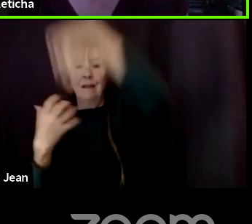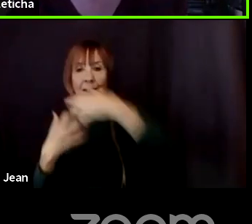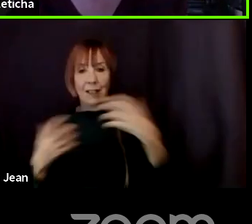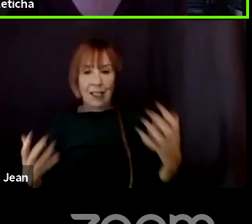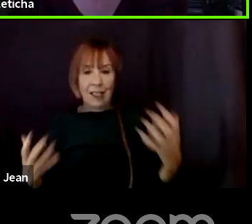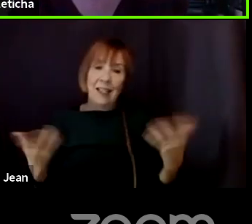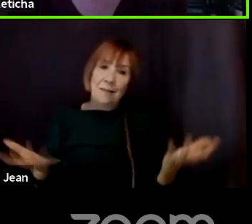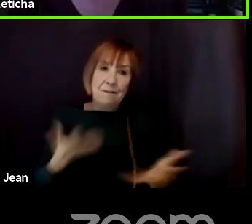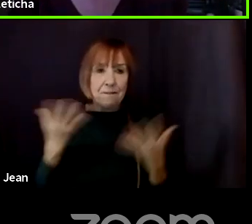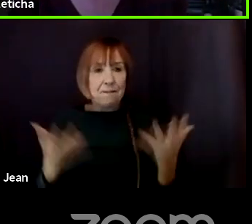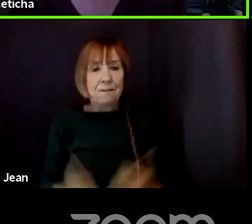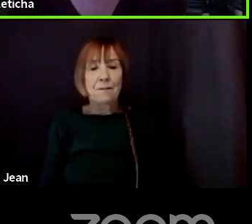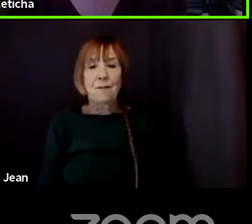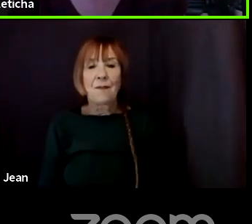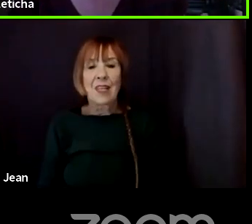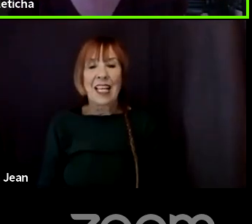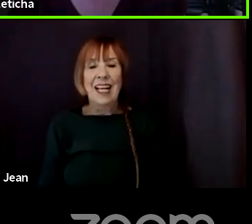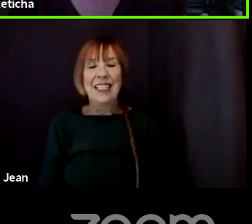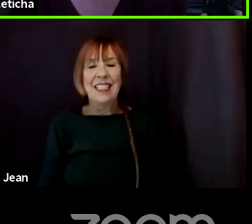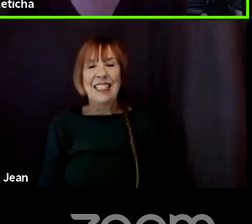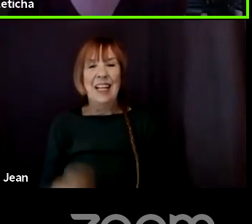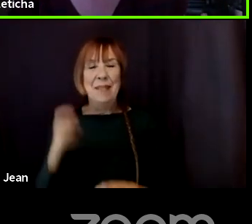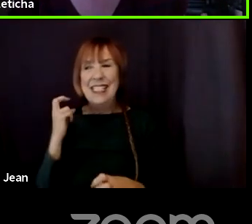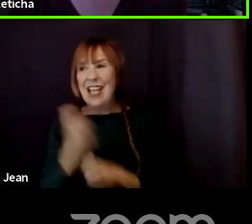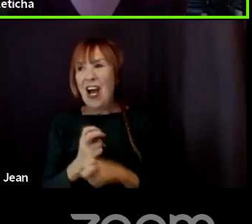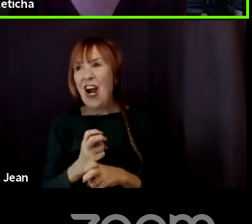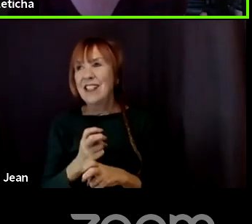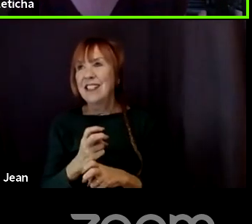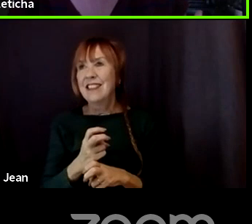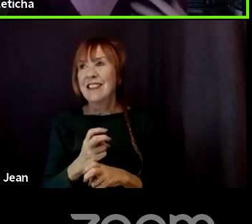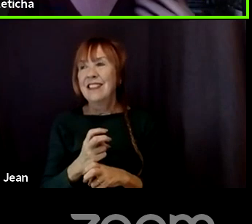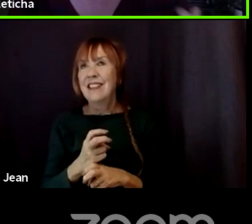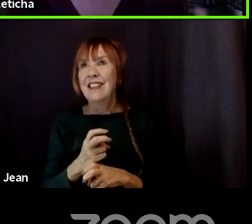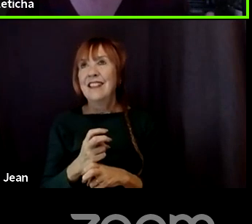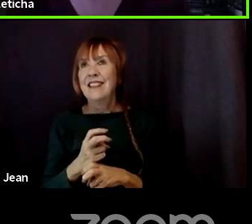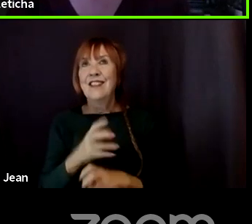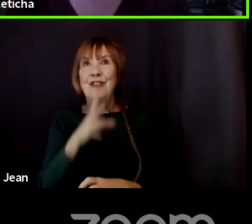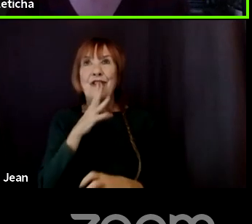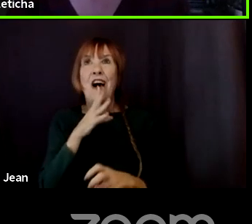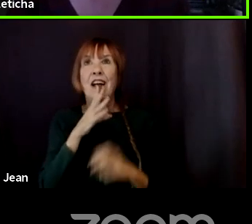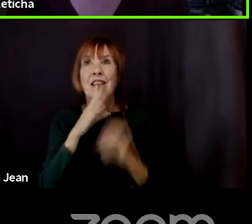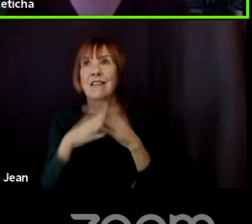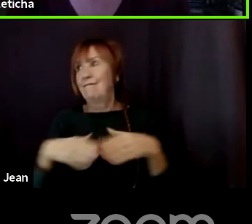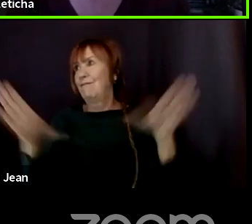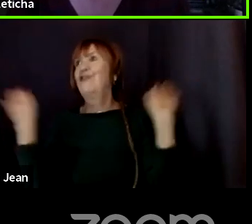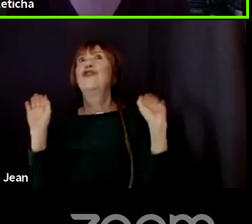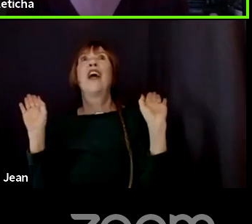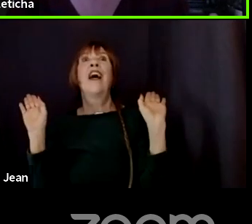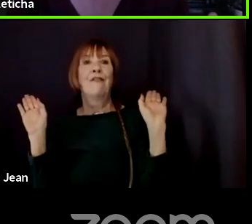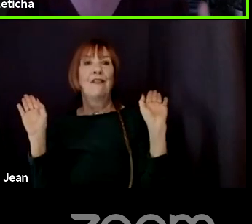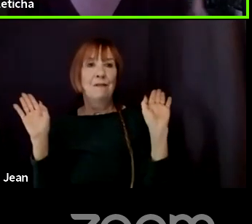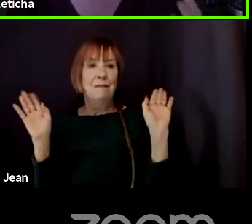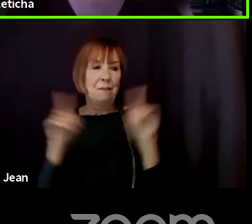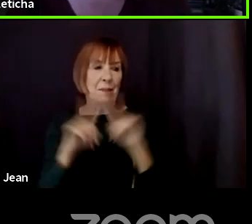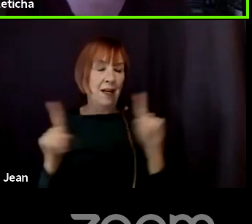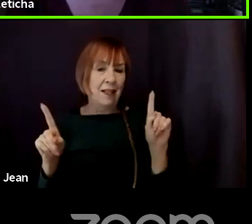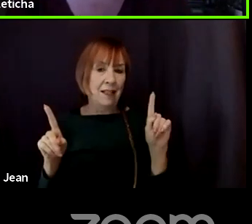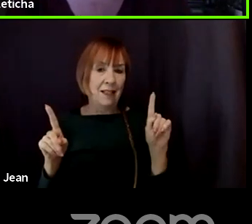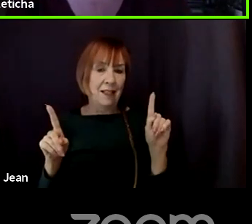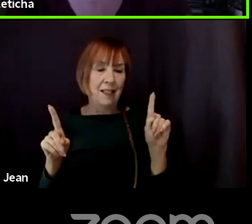it's kind of hard to talk about these things in the abstract. But generally, you usually need to simplify